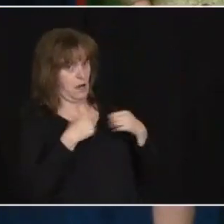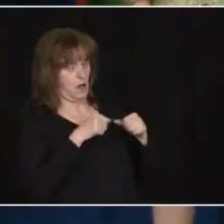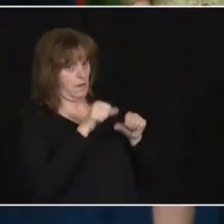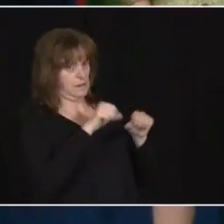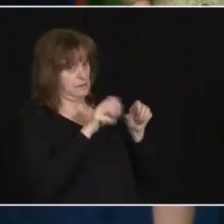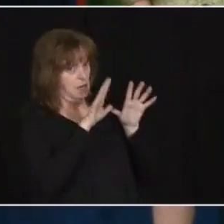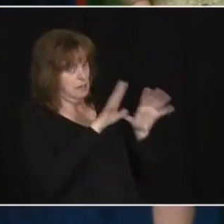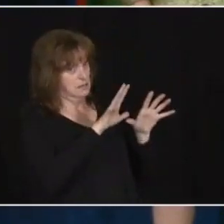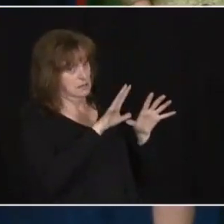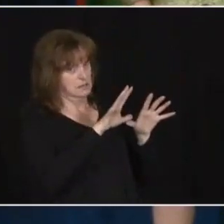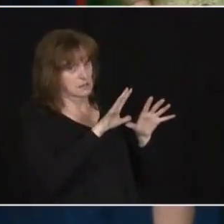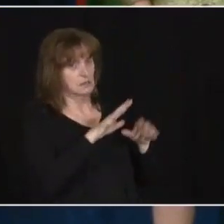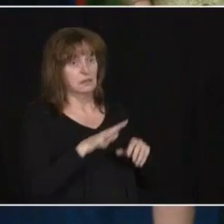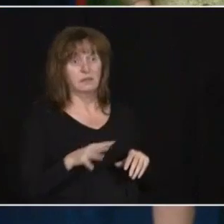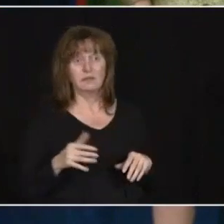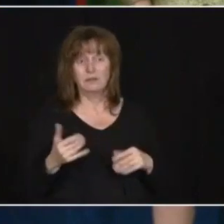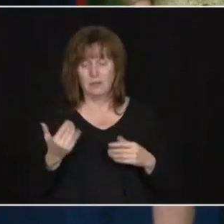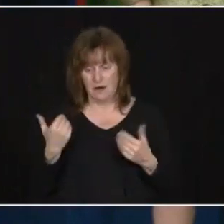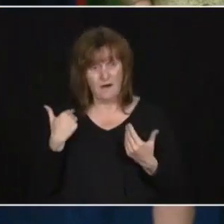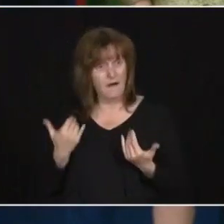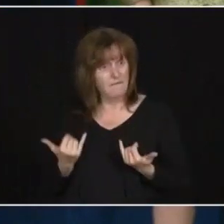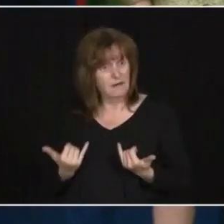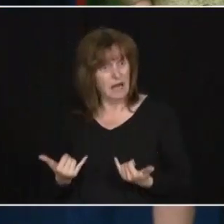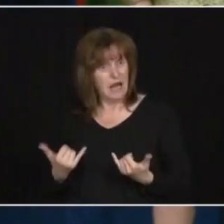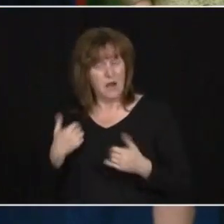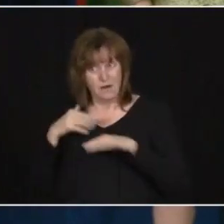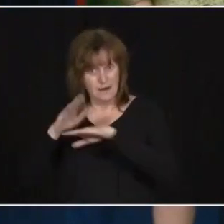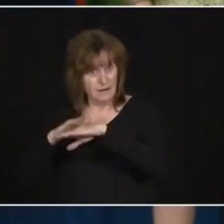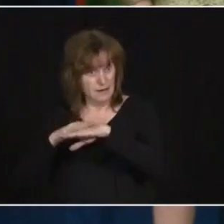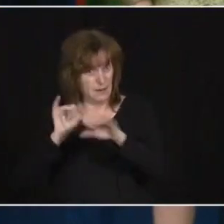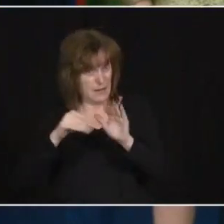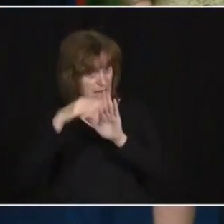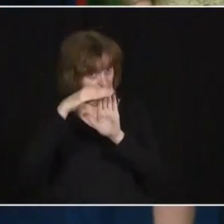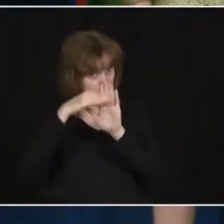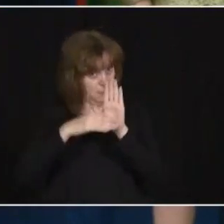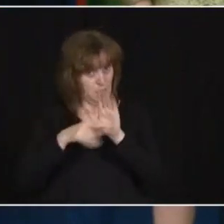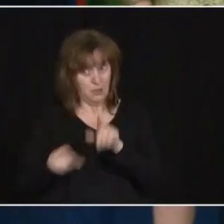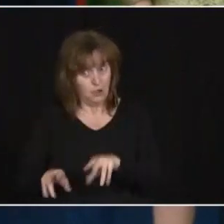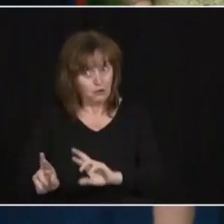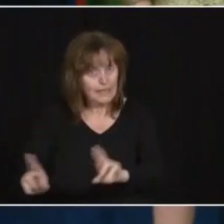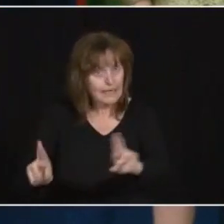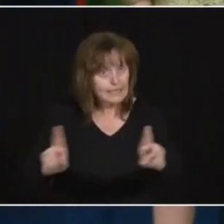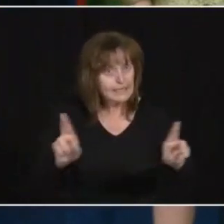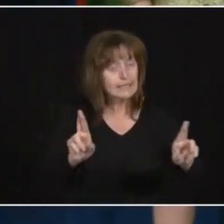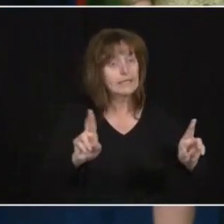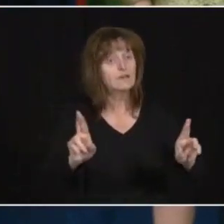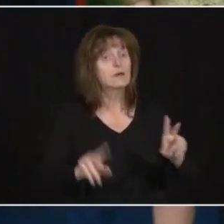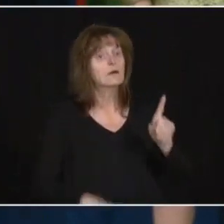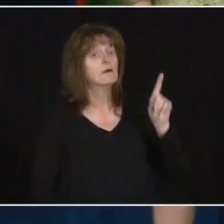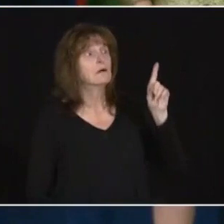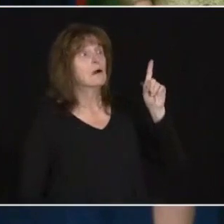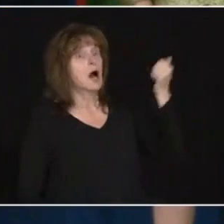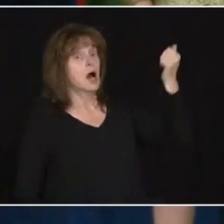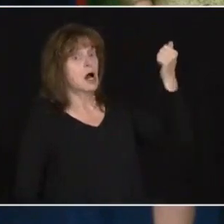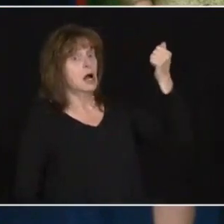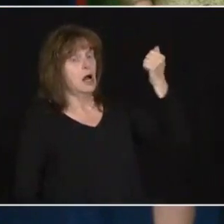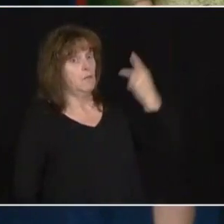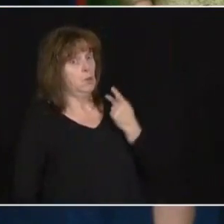health and science. We aren't going to rush into it.but I have to make sure there's hope, put out the guidelines,